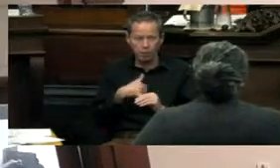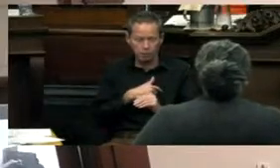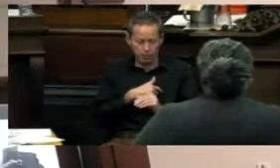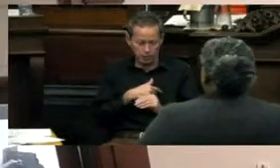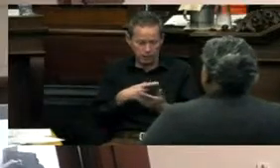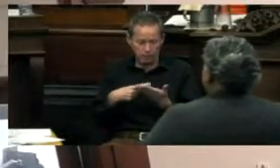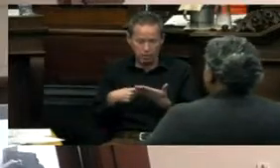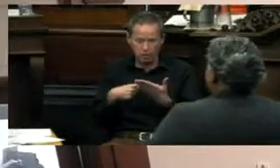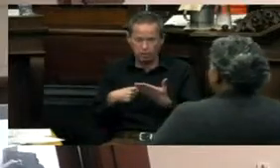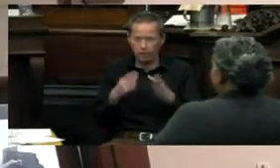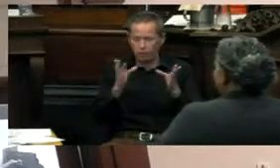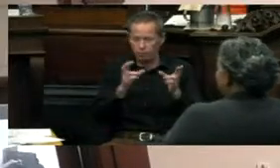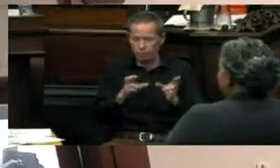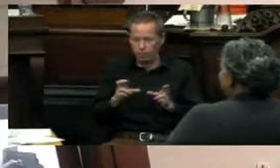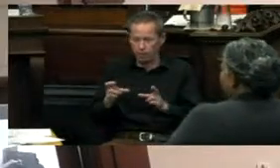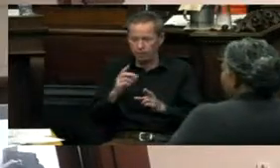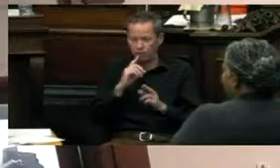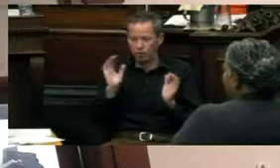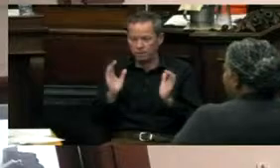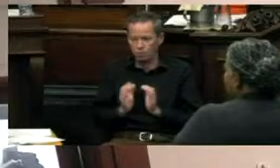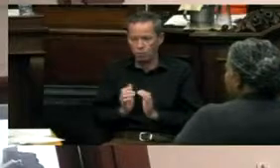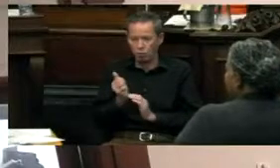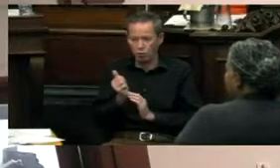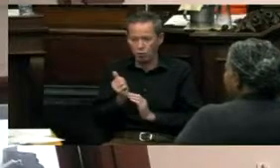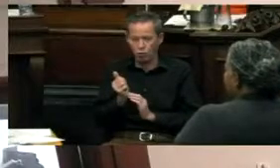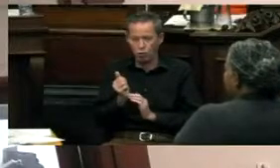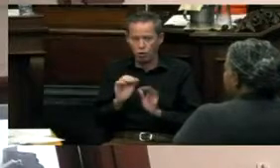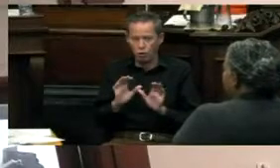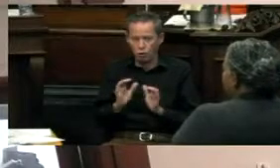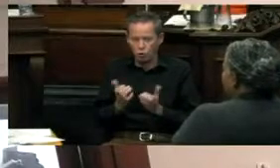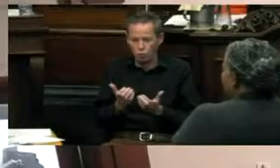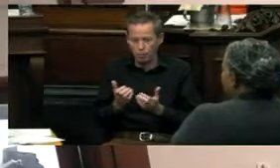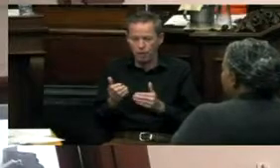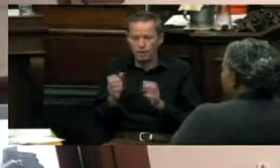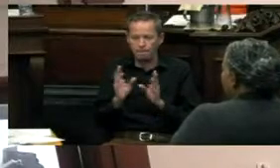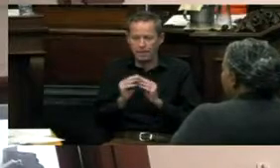extremely positive meeting where